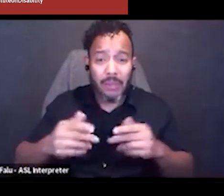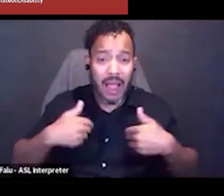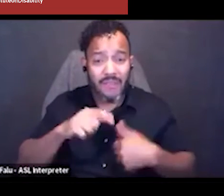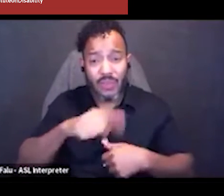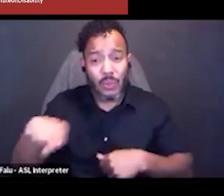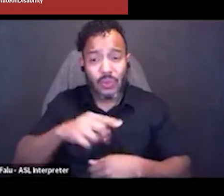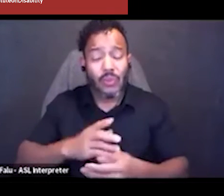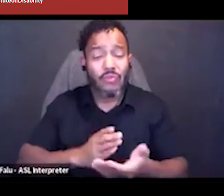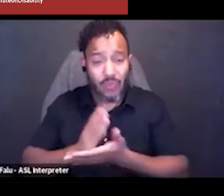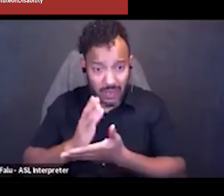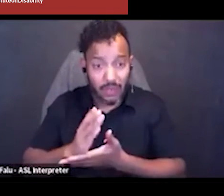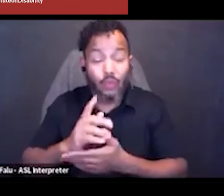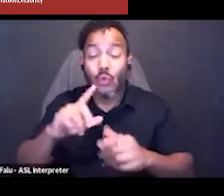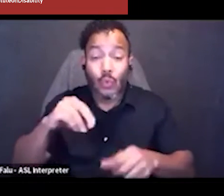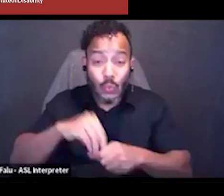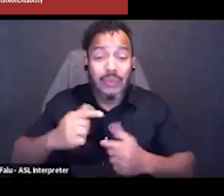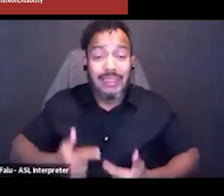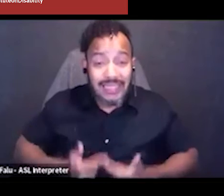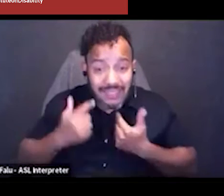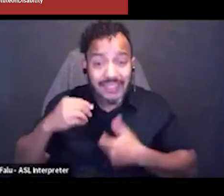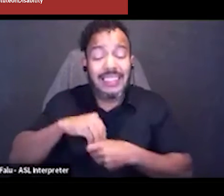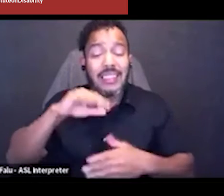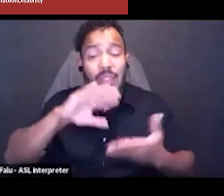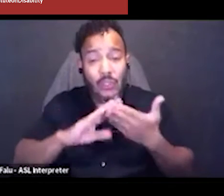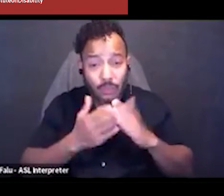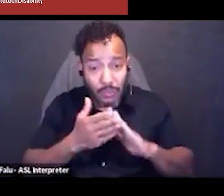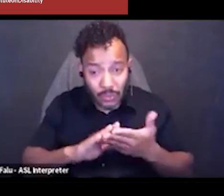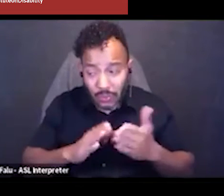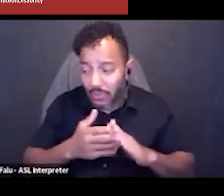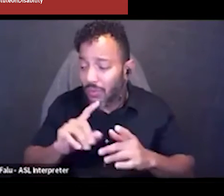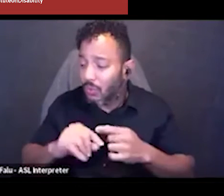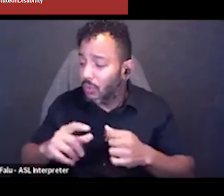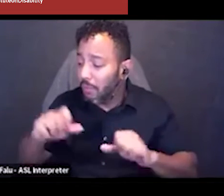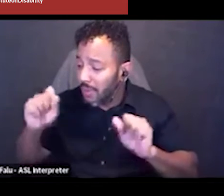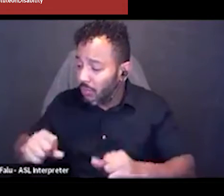To live in the community, to be in the most integrated setting.